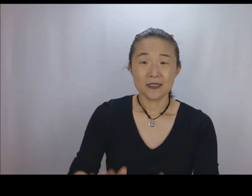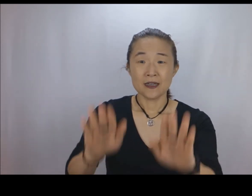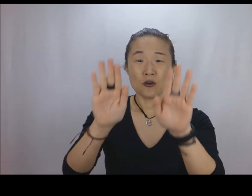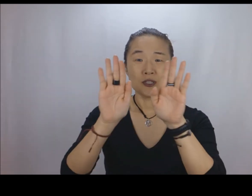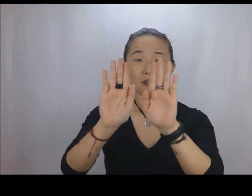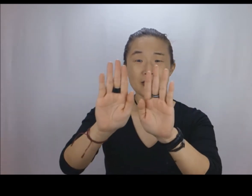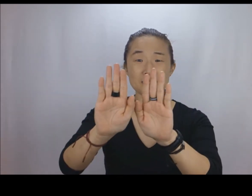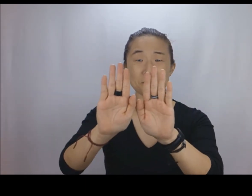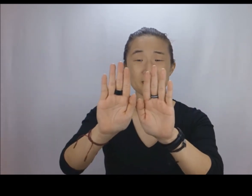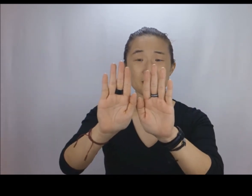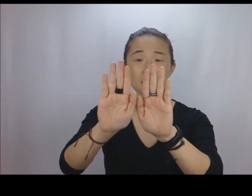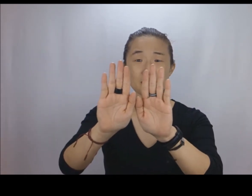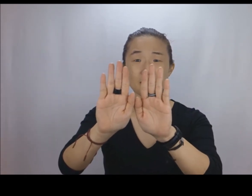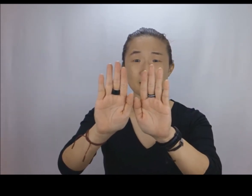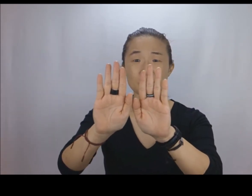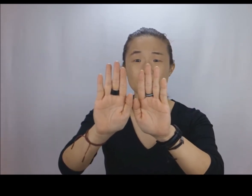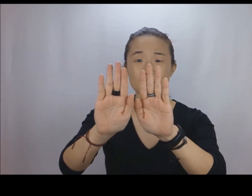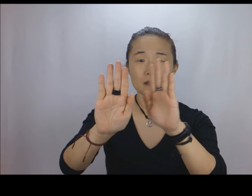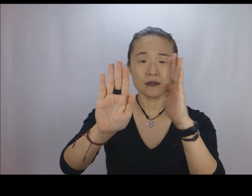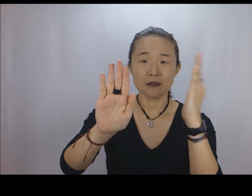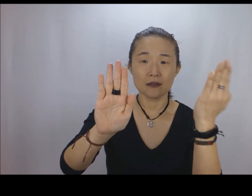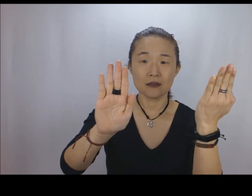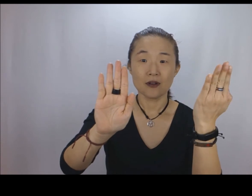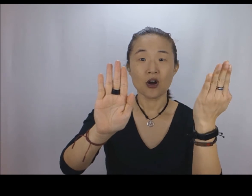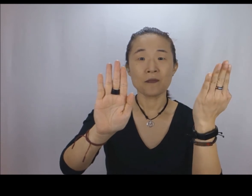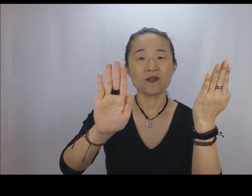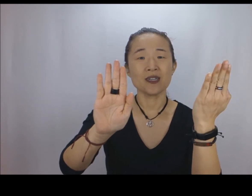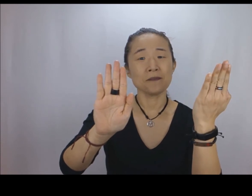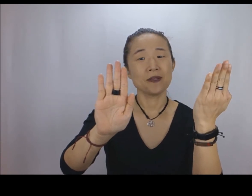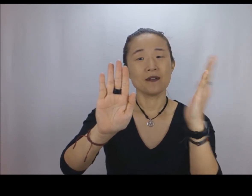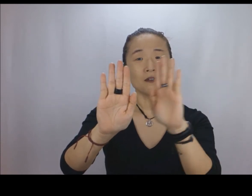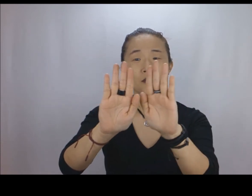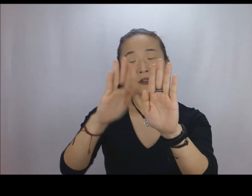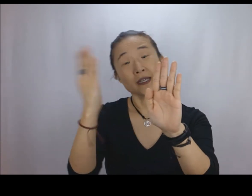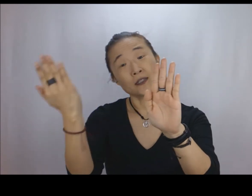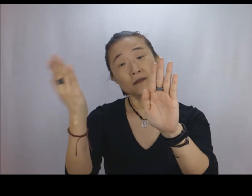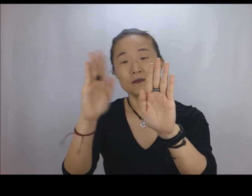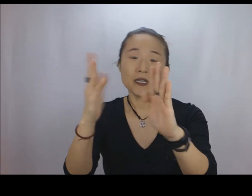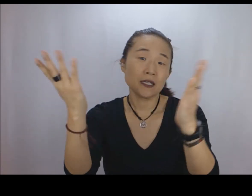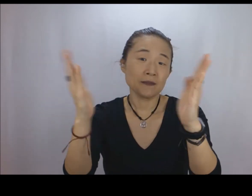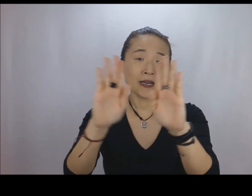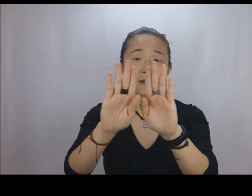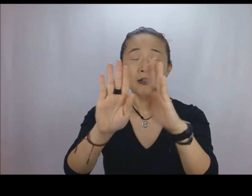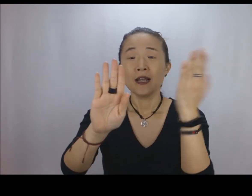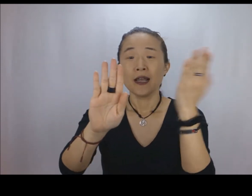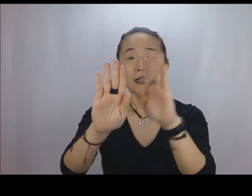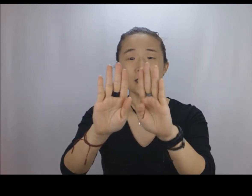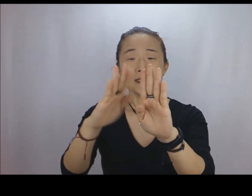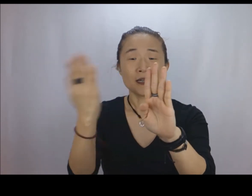Two hands up like this and then just open one up or the other it doesn't matter, and that's the sign for door.